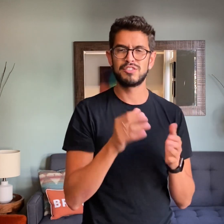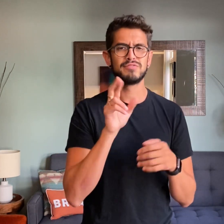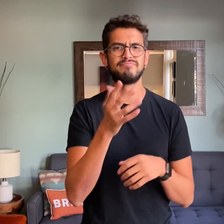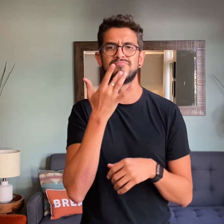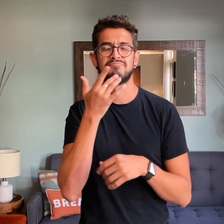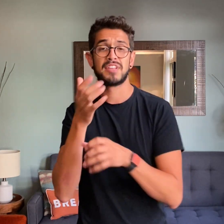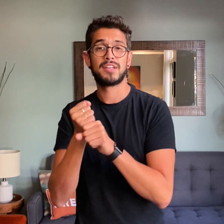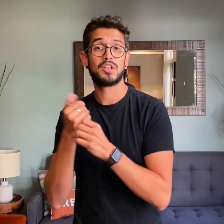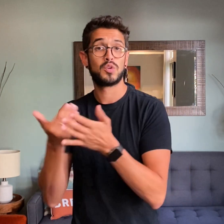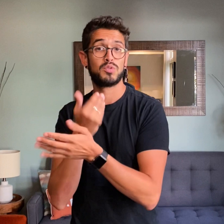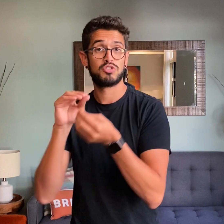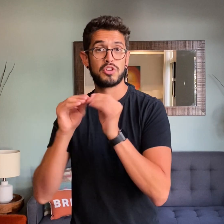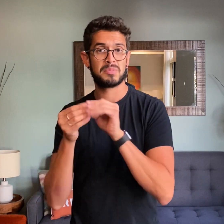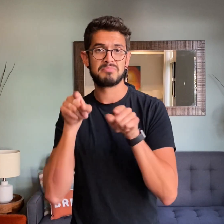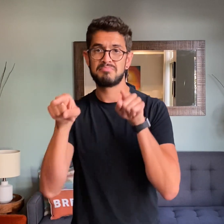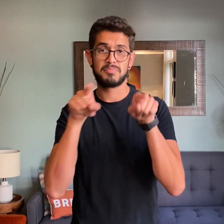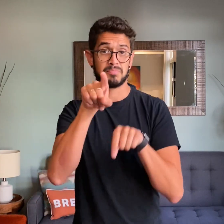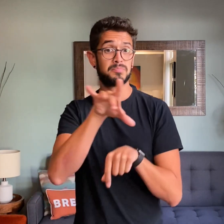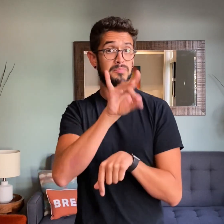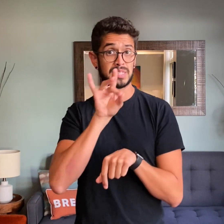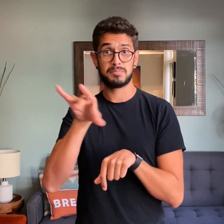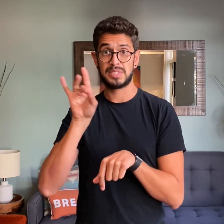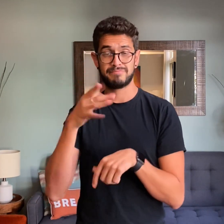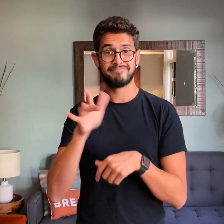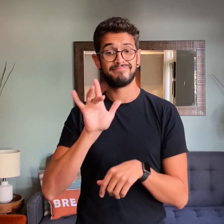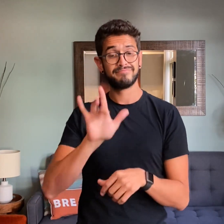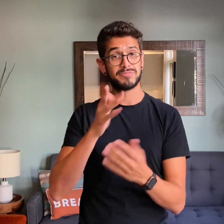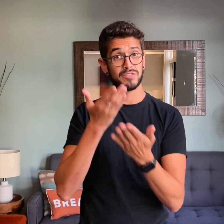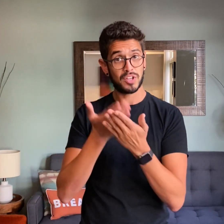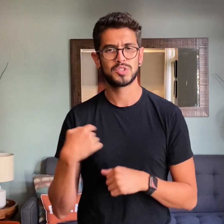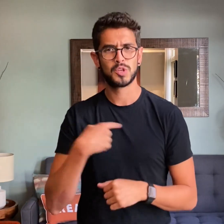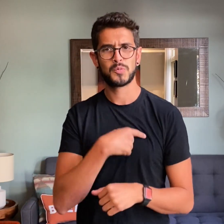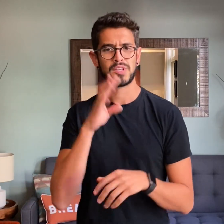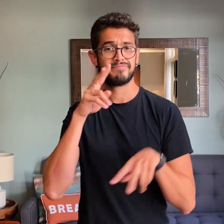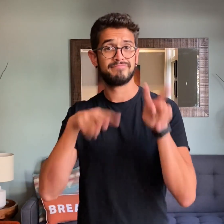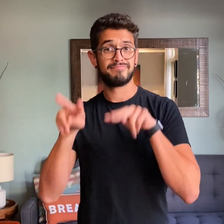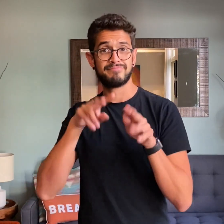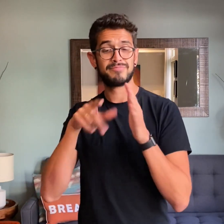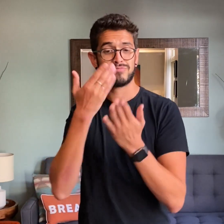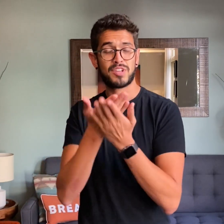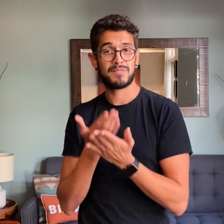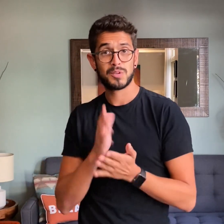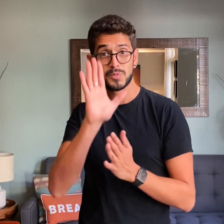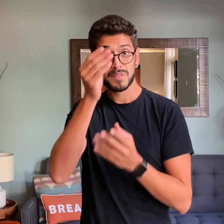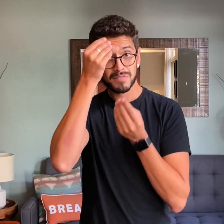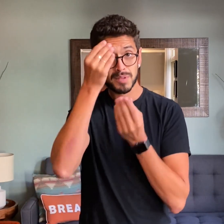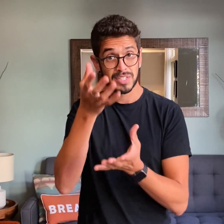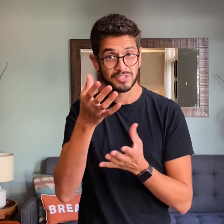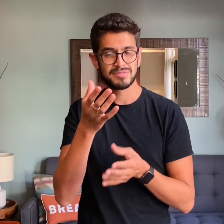to get a new number. After you fill out the form, we will verify your information.